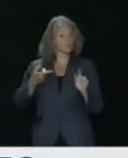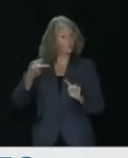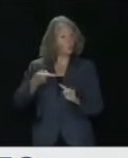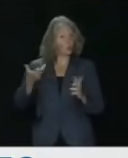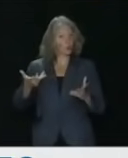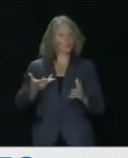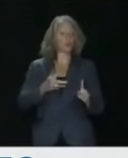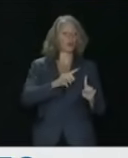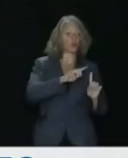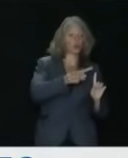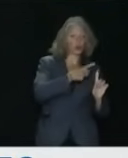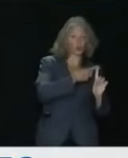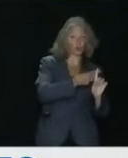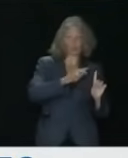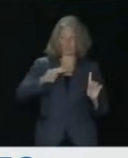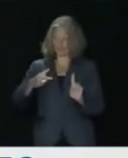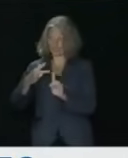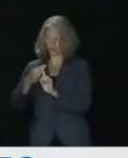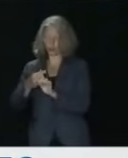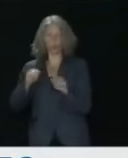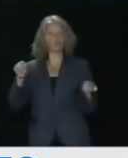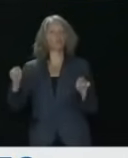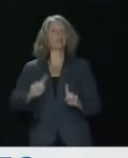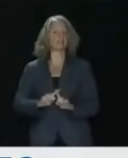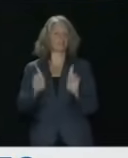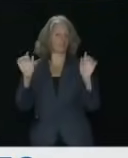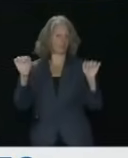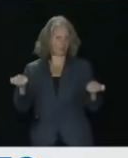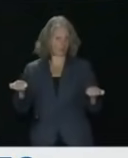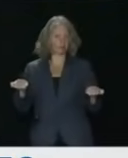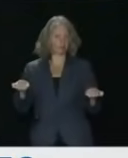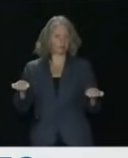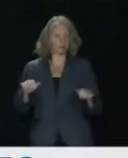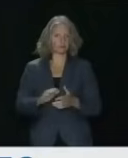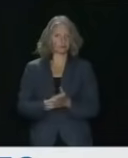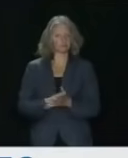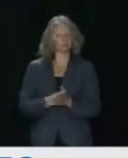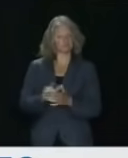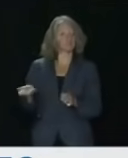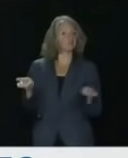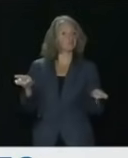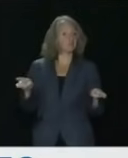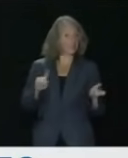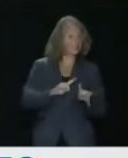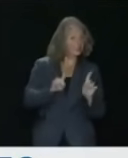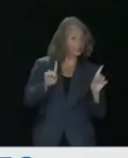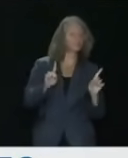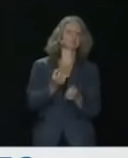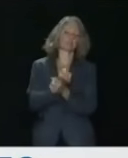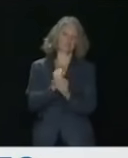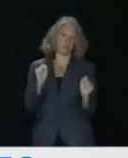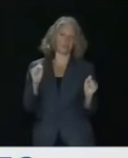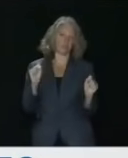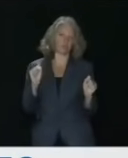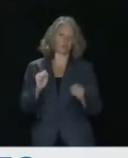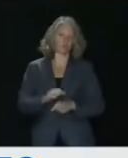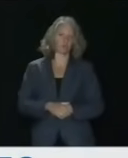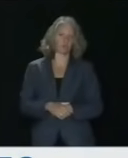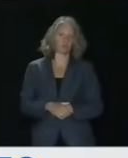OF VACCINES MEANS, YOU CAN RECEIVE ONE VACCINE PRODUCT FOR